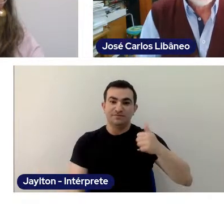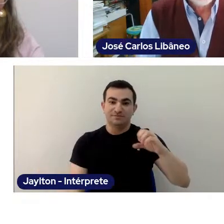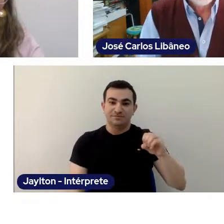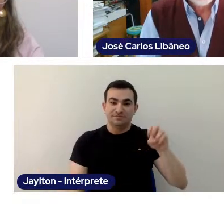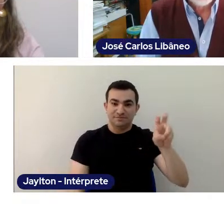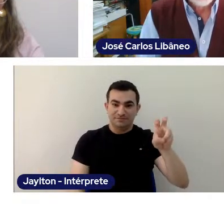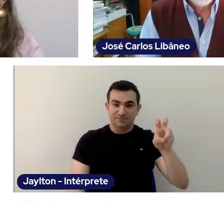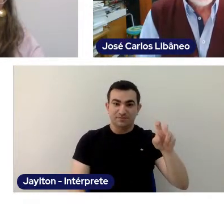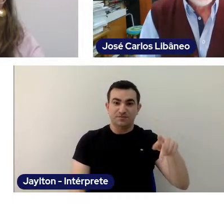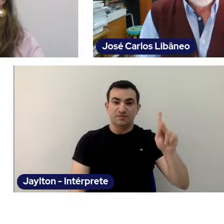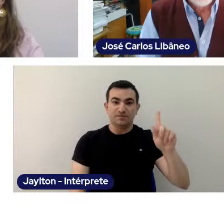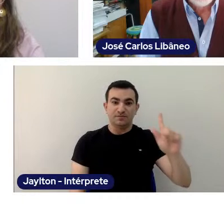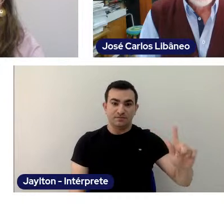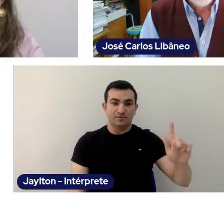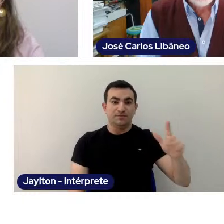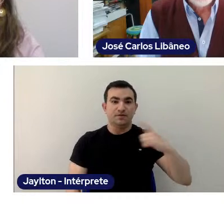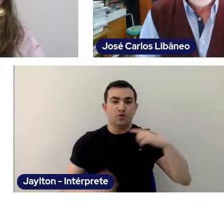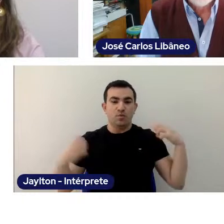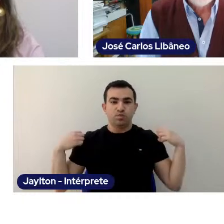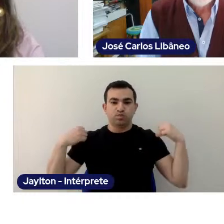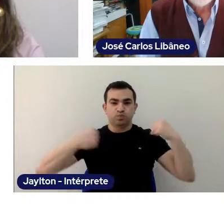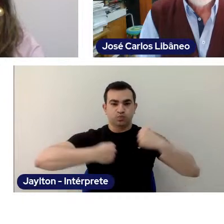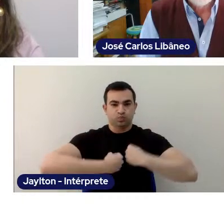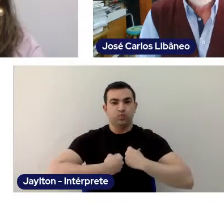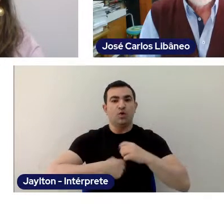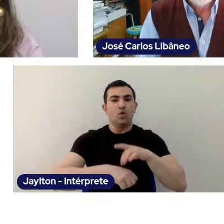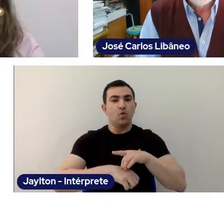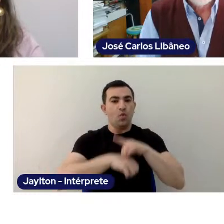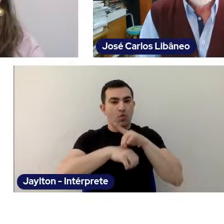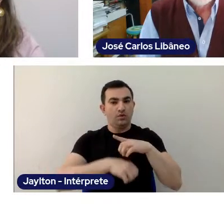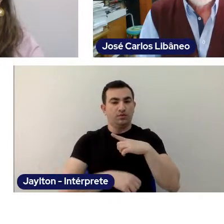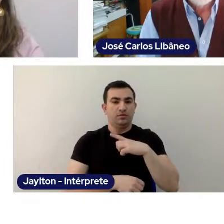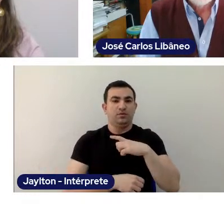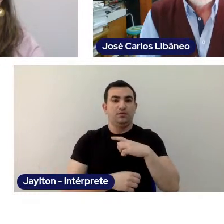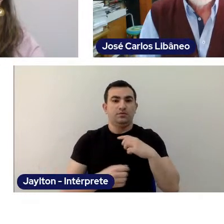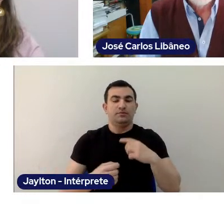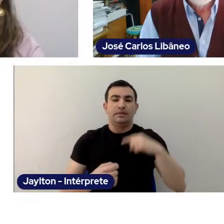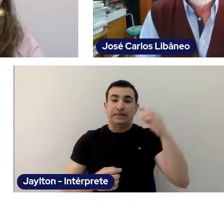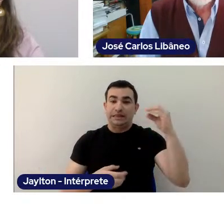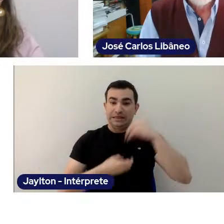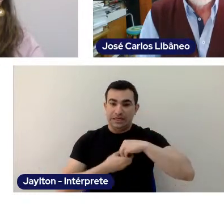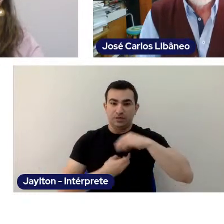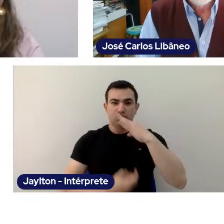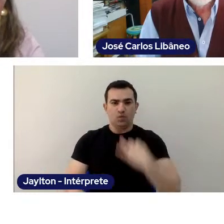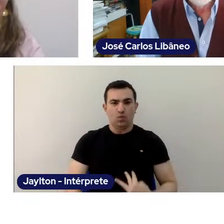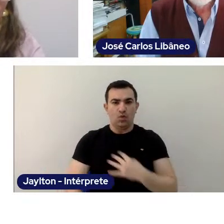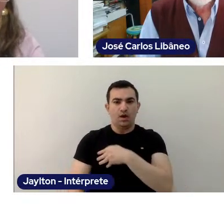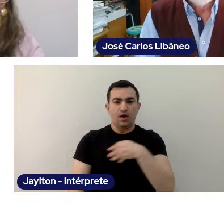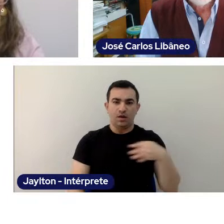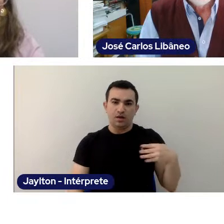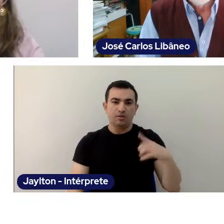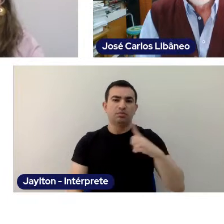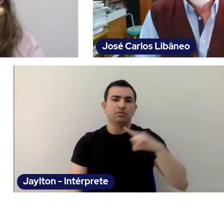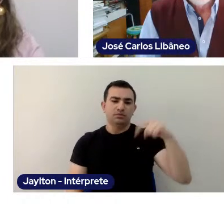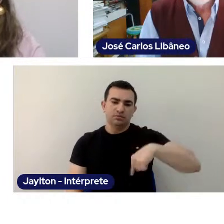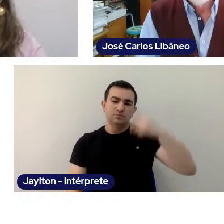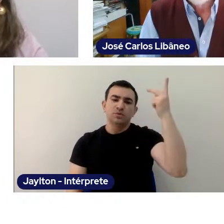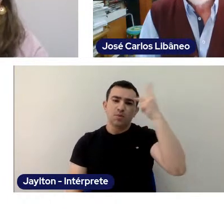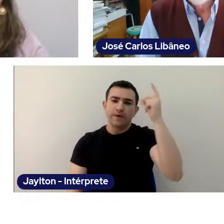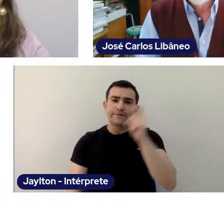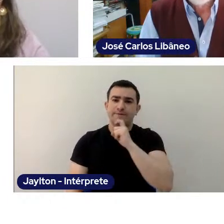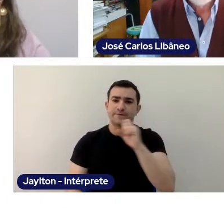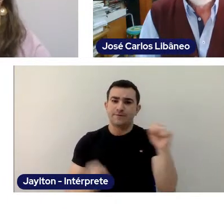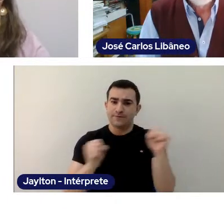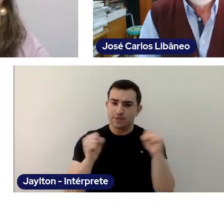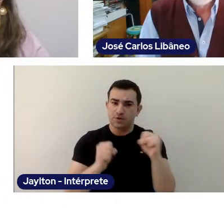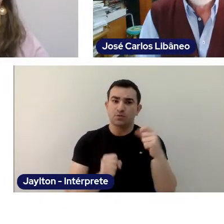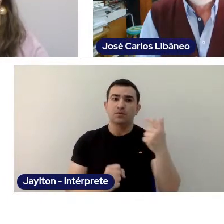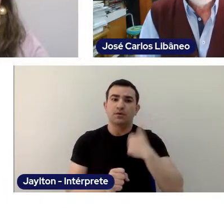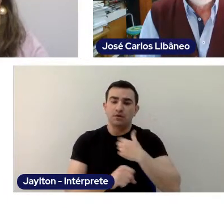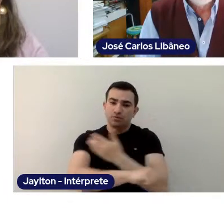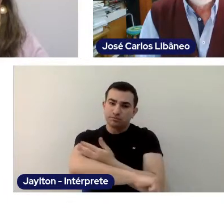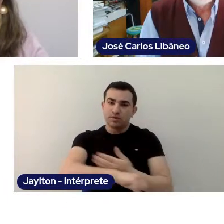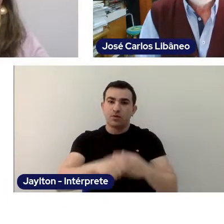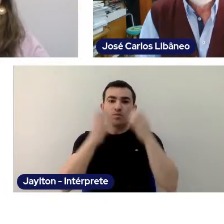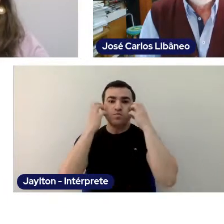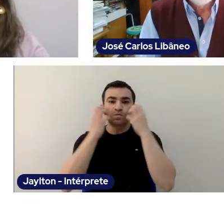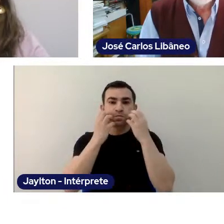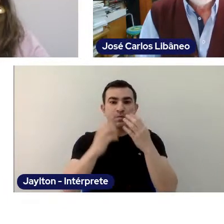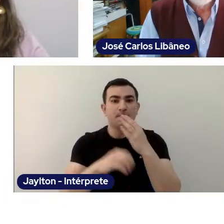I am wearing a leather jacket, a plaid shirt because here in São Paulo is reallt cold. I am white, with a white beard, and I have light coloured eyes.